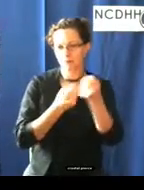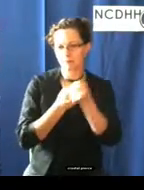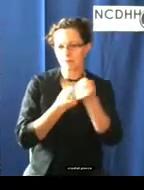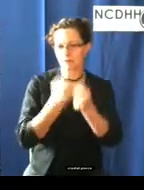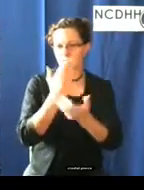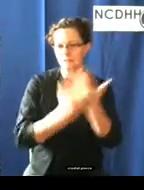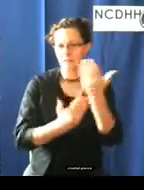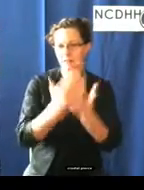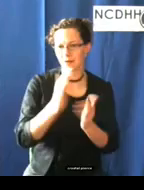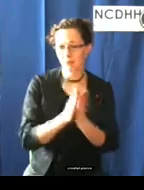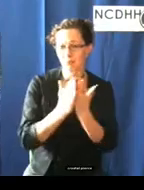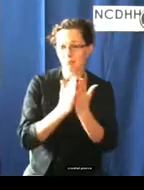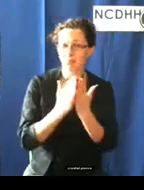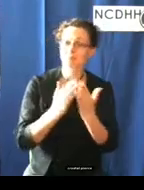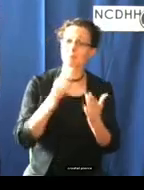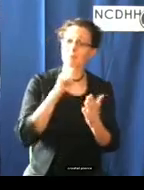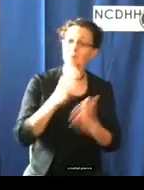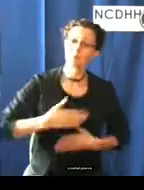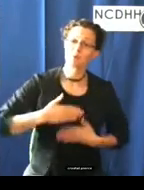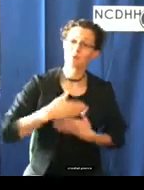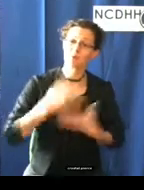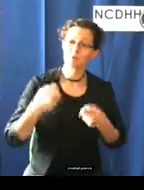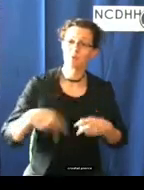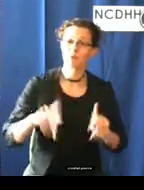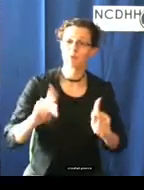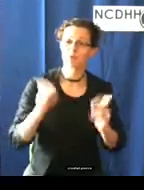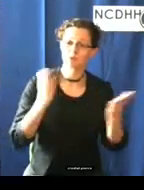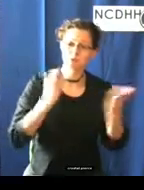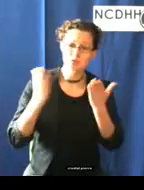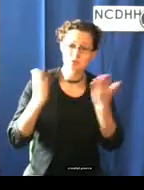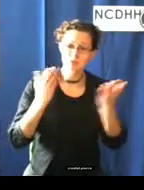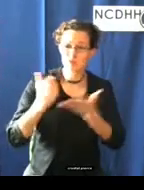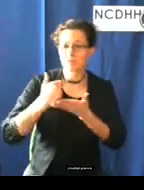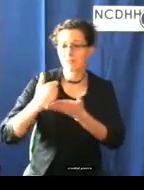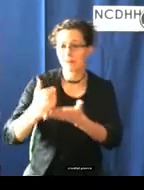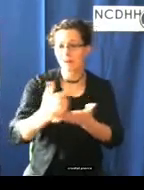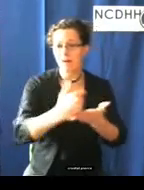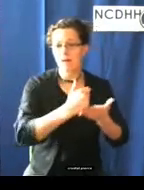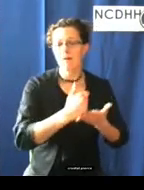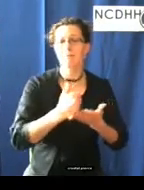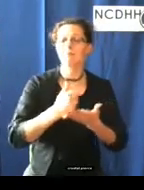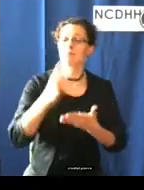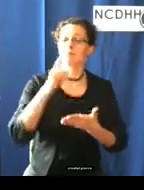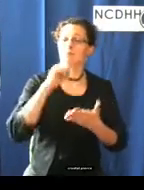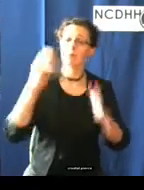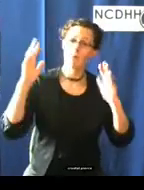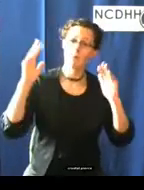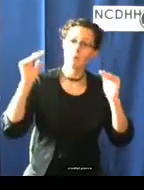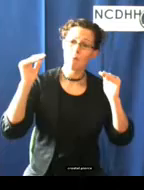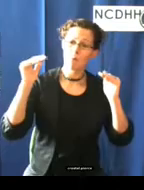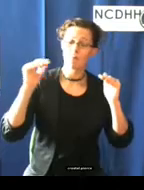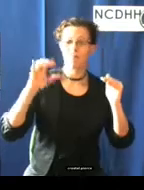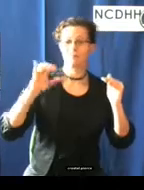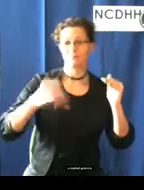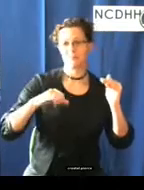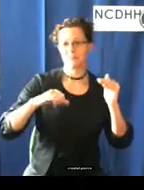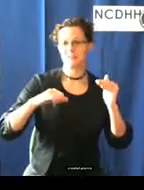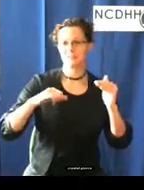I APPRECIATE THE OPPORTUNITY TO BE OF SERVICE AND HELP TO YOU AND I HOPE THIS AND THIS SERIES HAS BEEN OF SOME VALUE AND HELP